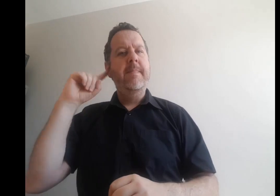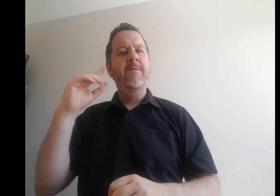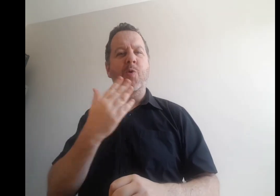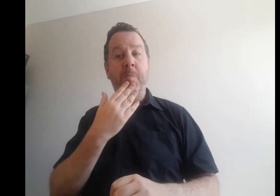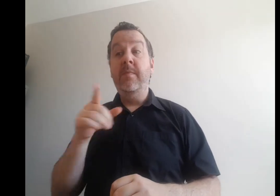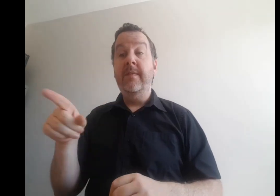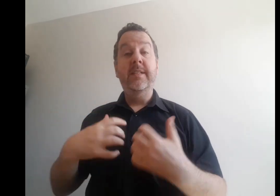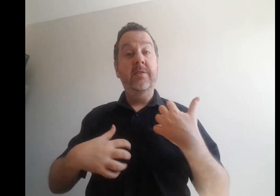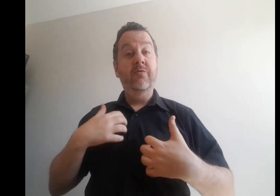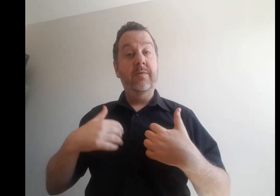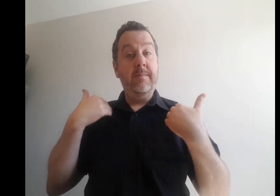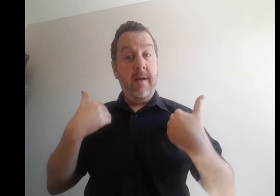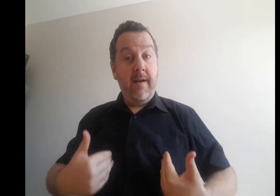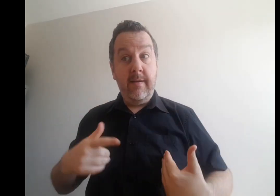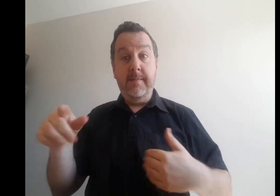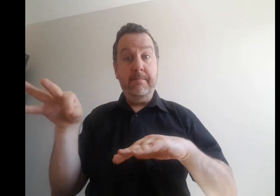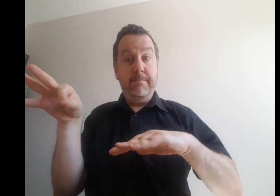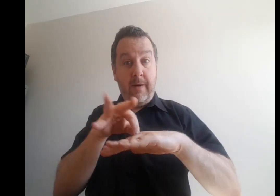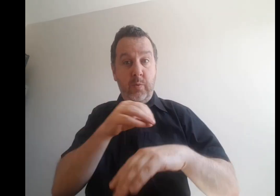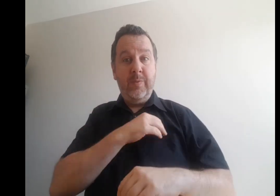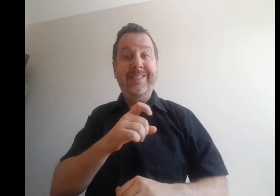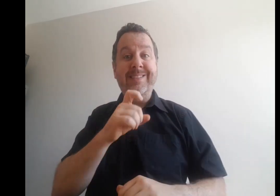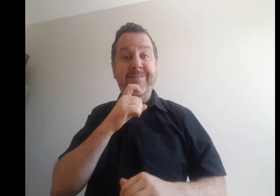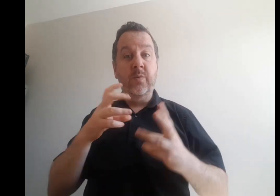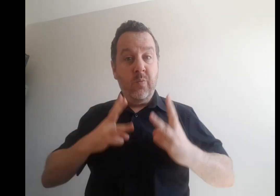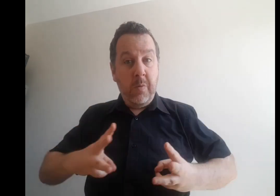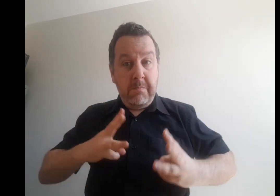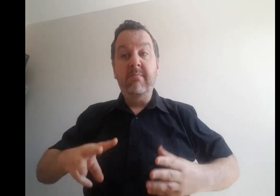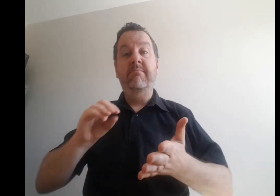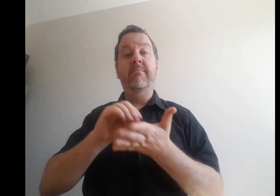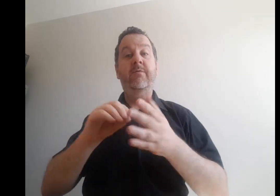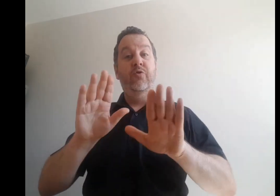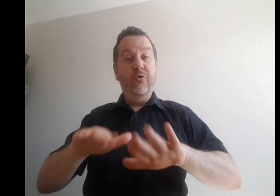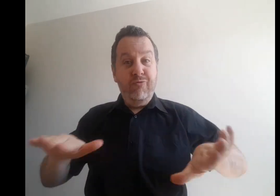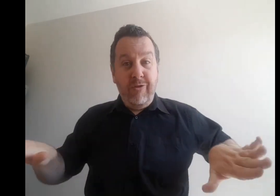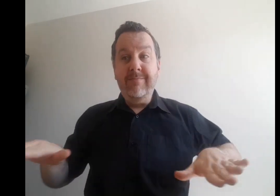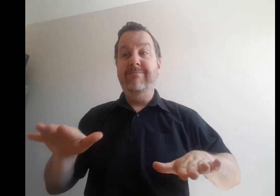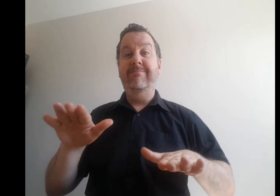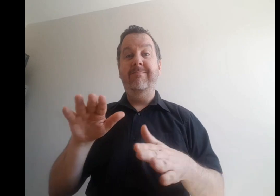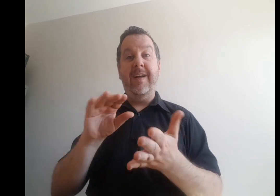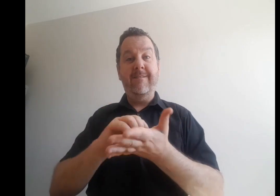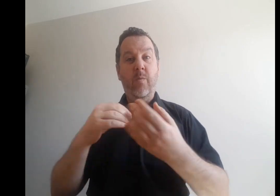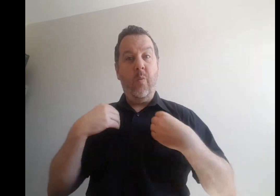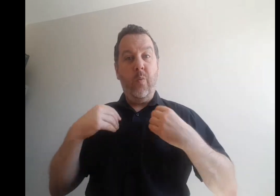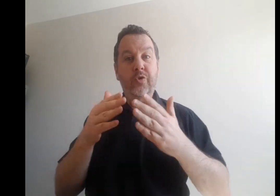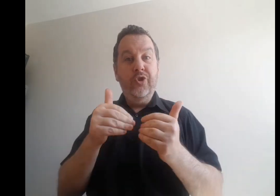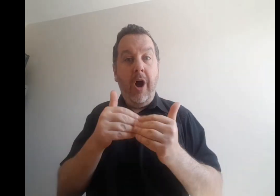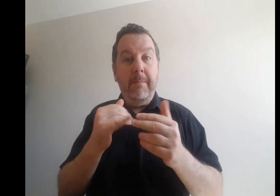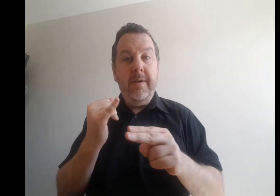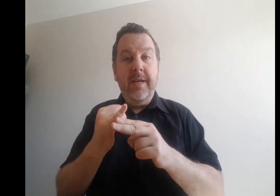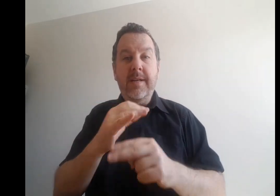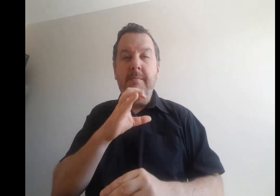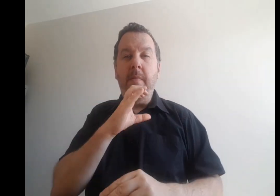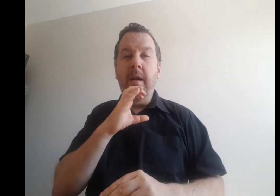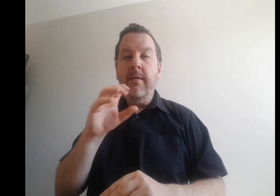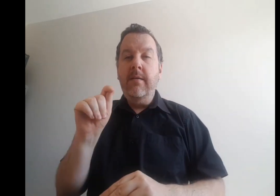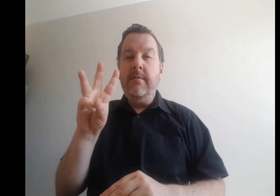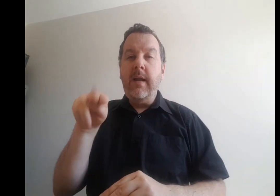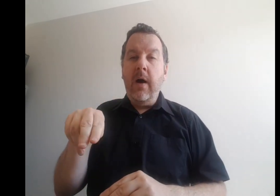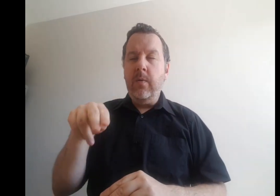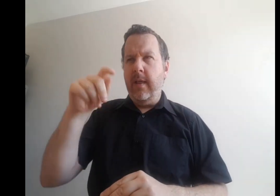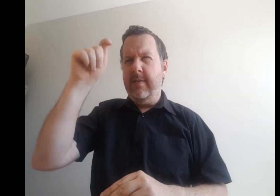He was married to a hearing lady, had children, was a shopkeeper in Monaghan town,